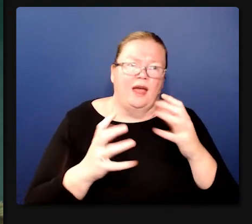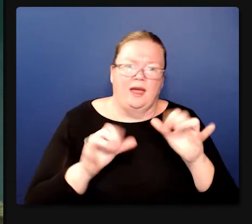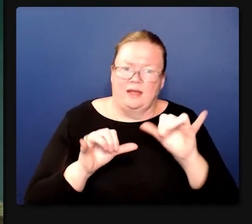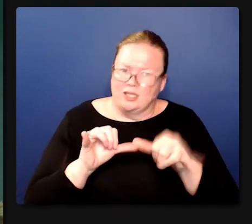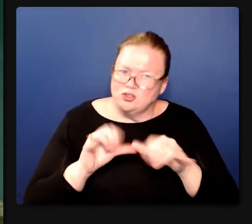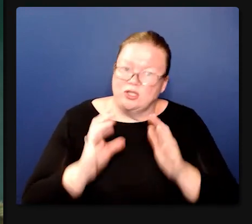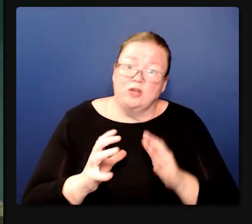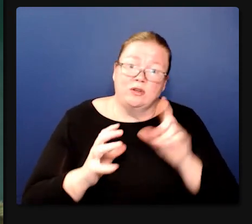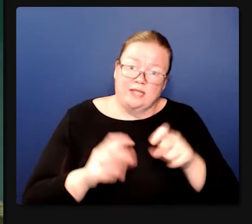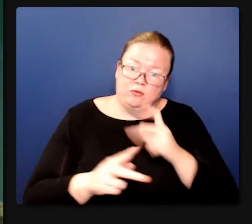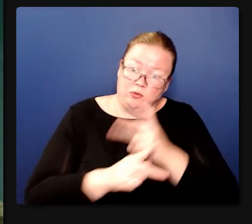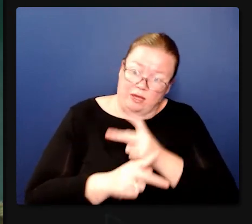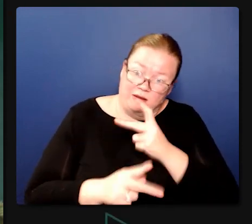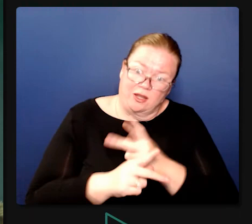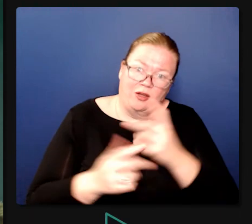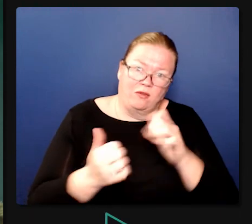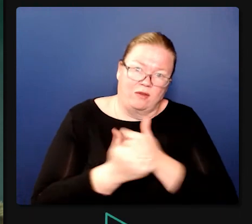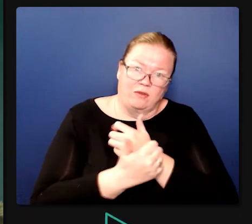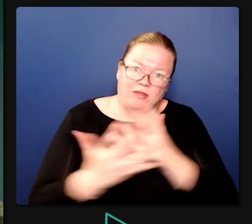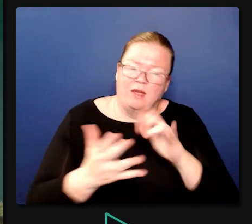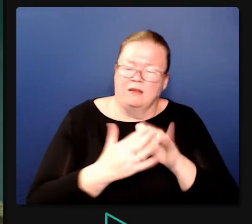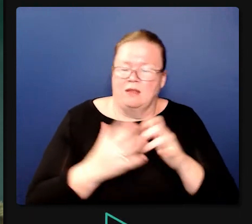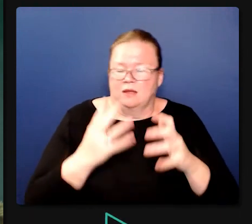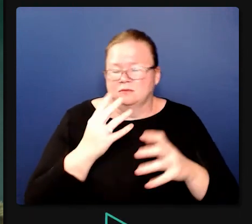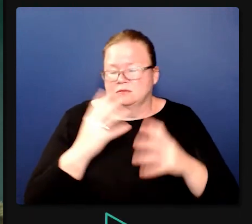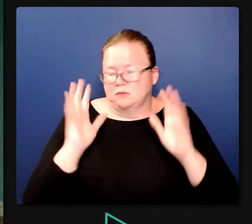actually maintaining those extra pipelines that's unnecessary.